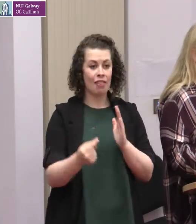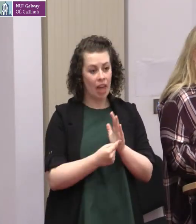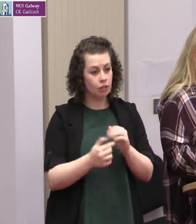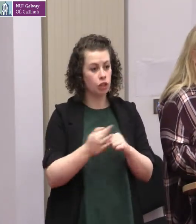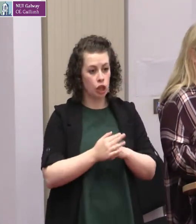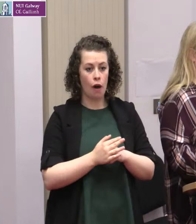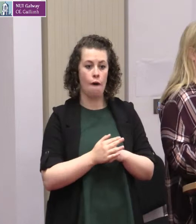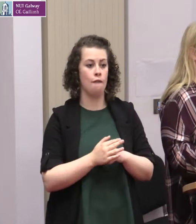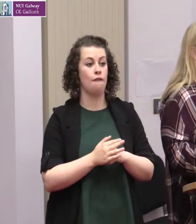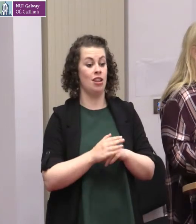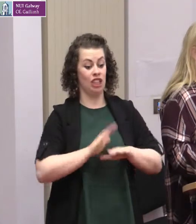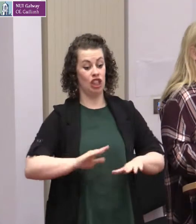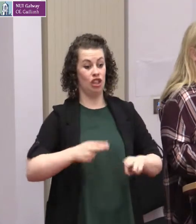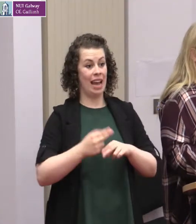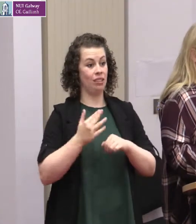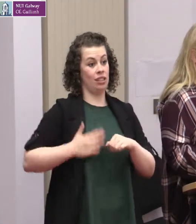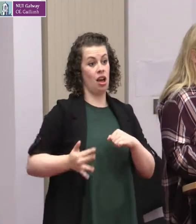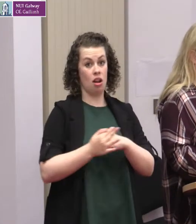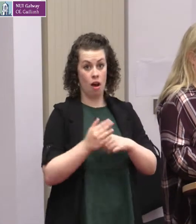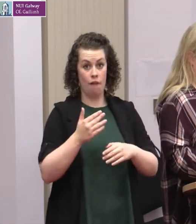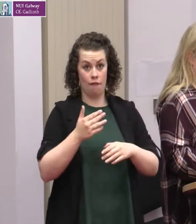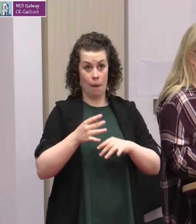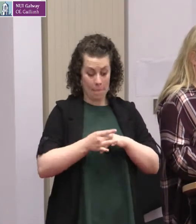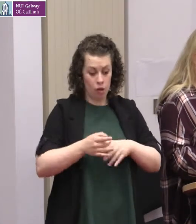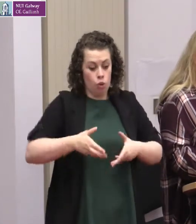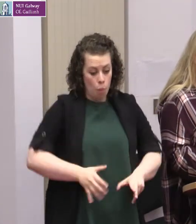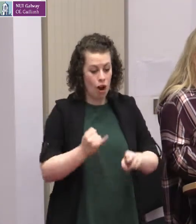infants and children born in mother and baby homes and other institutions.